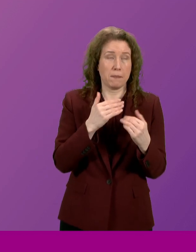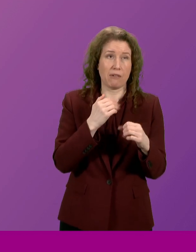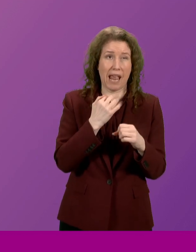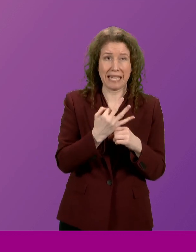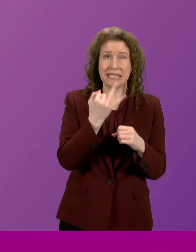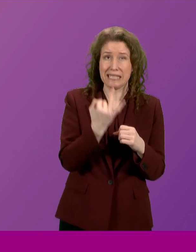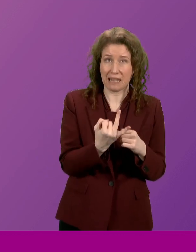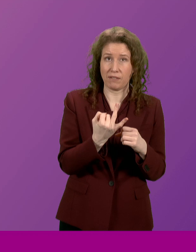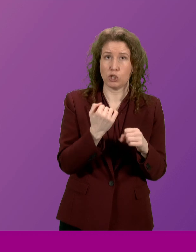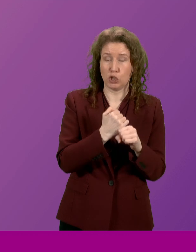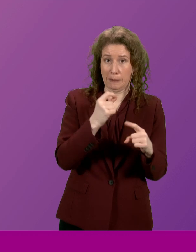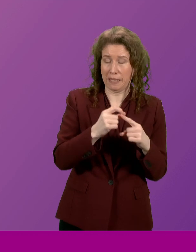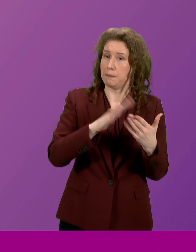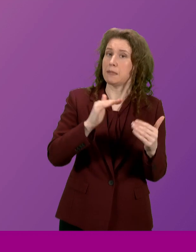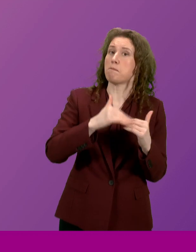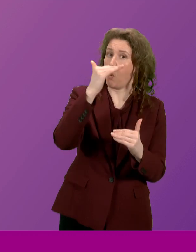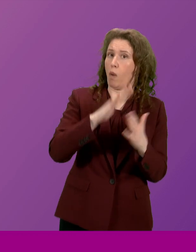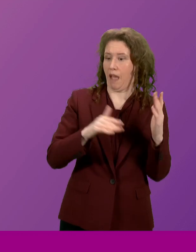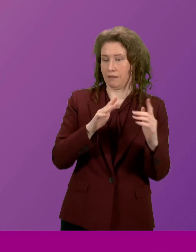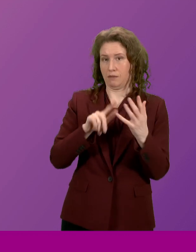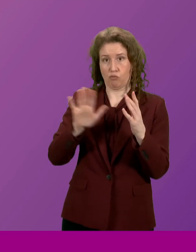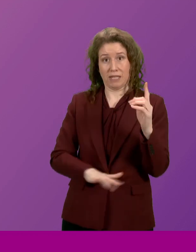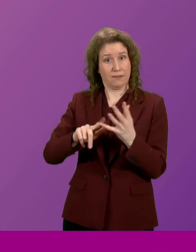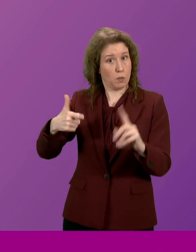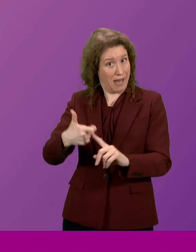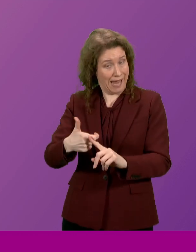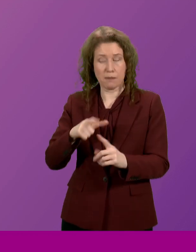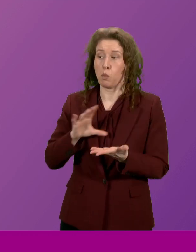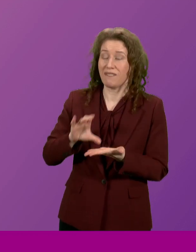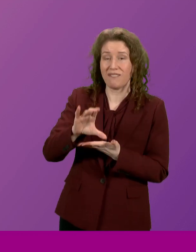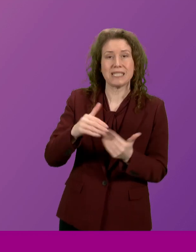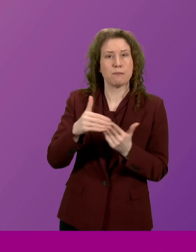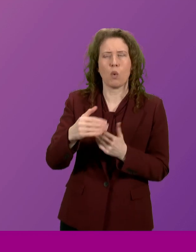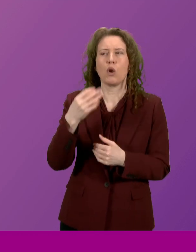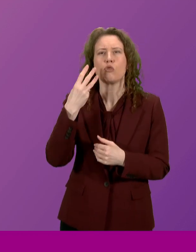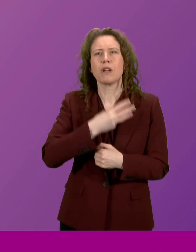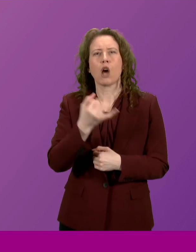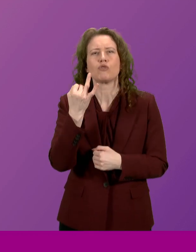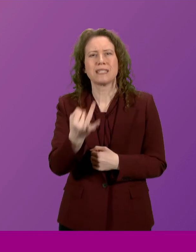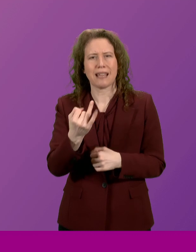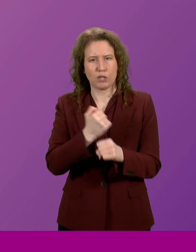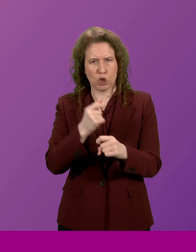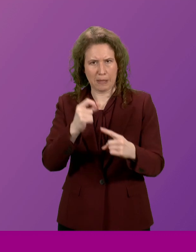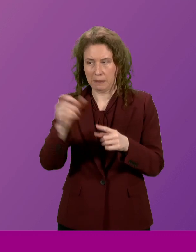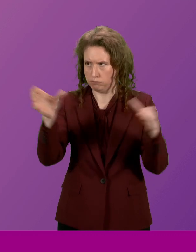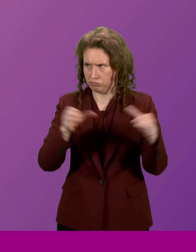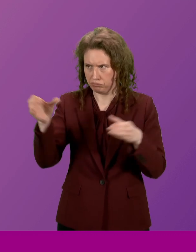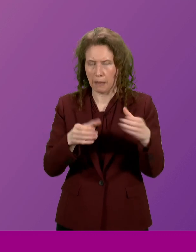as a consequence of the investment that the Government has made, with 307 GPs being added